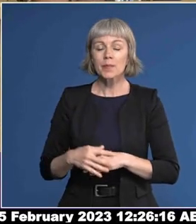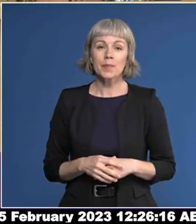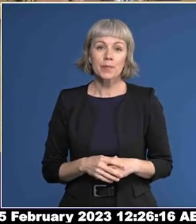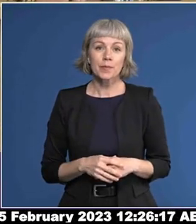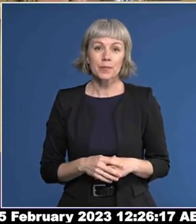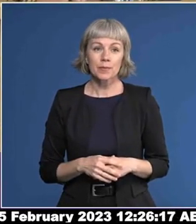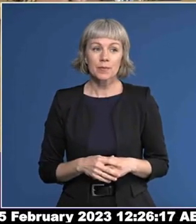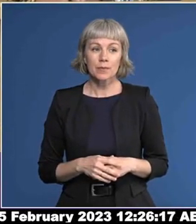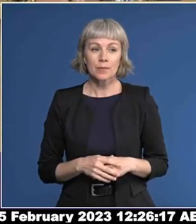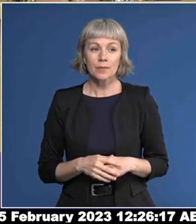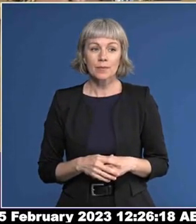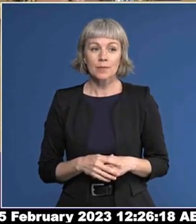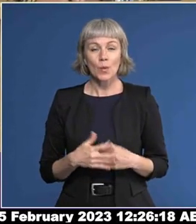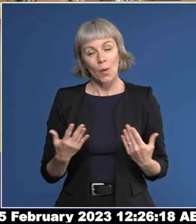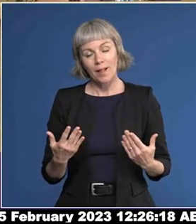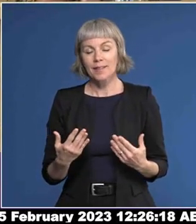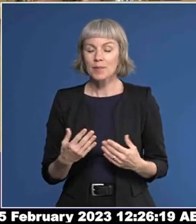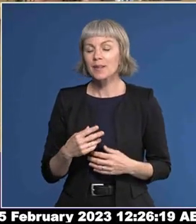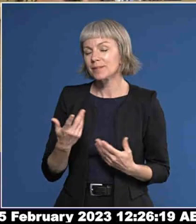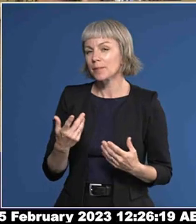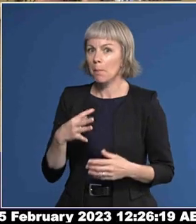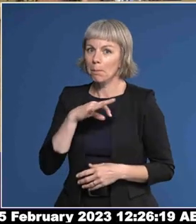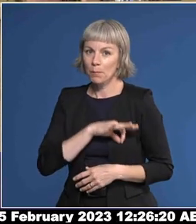advantages of being in a smaller organisation and smaller region, that they do